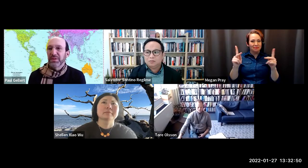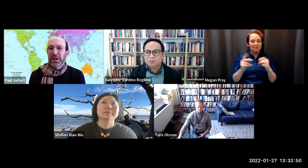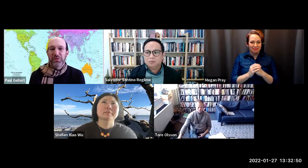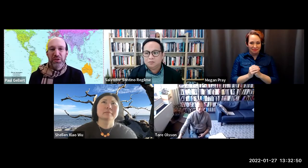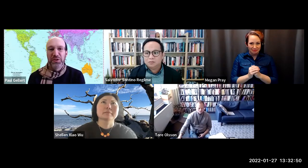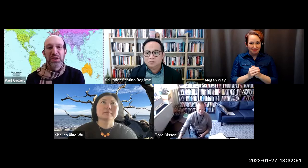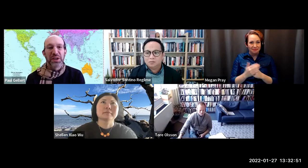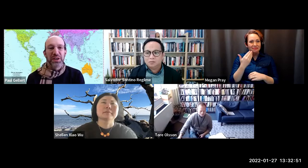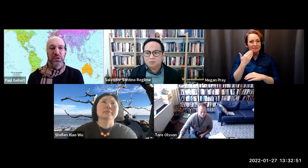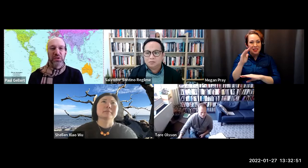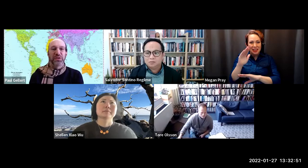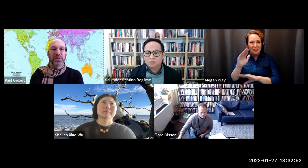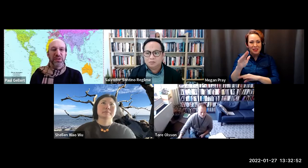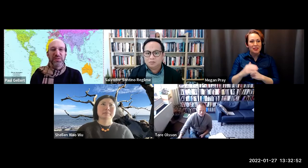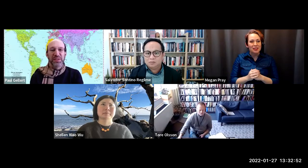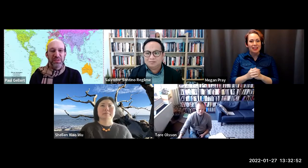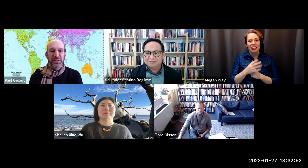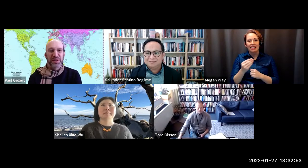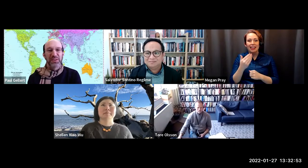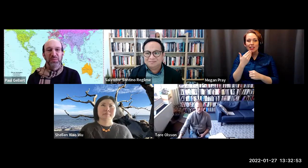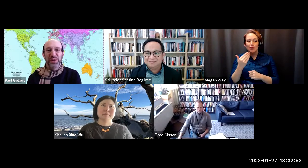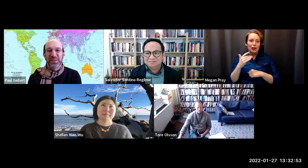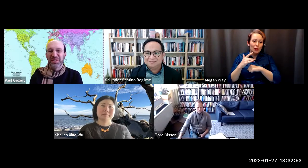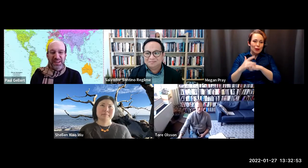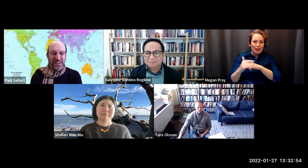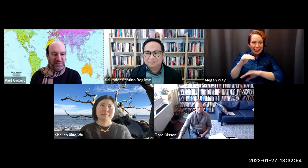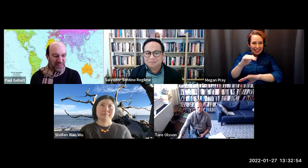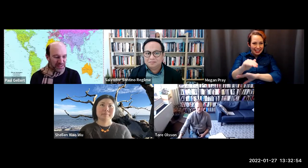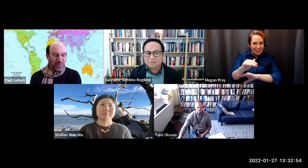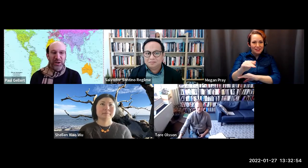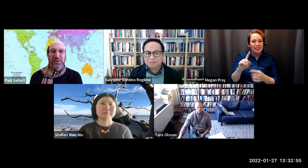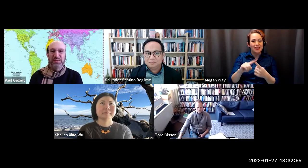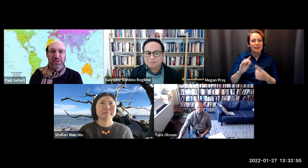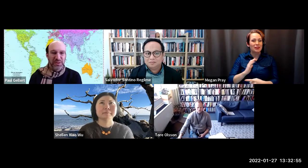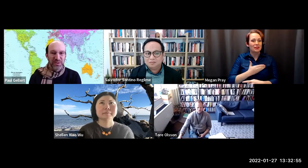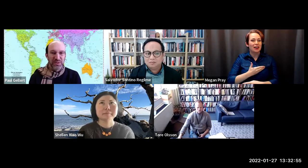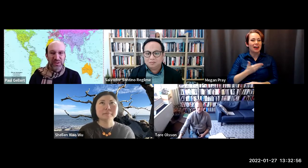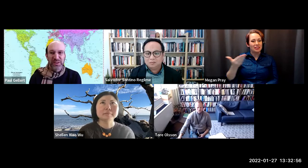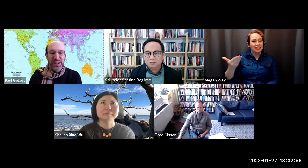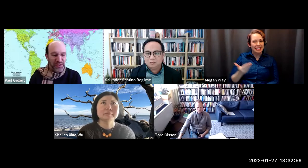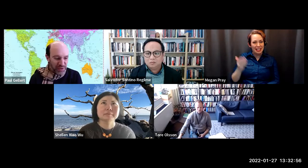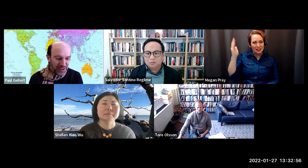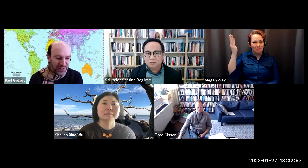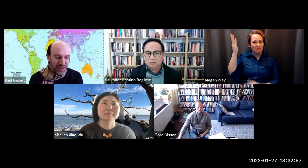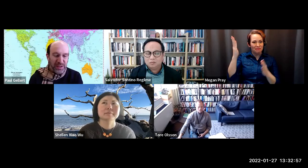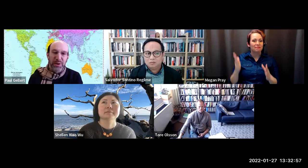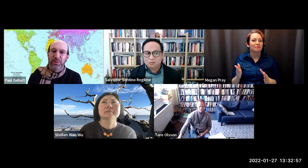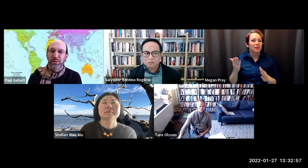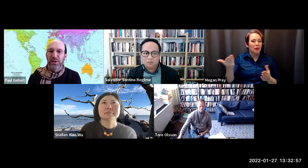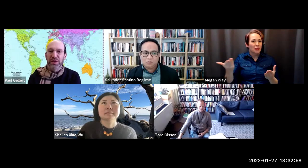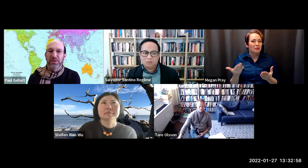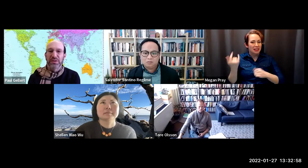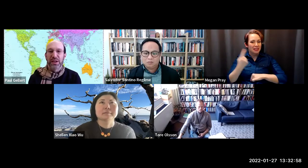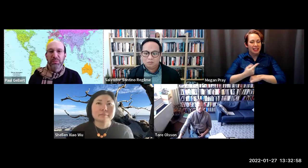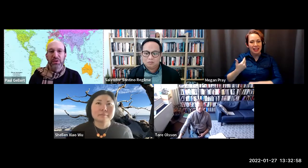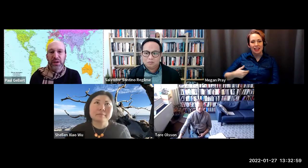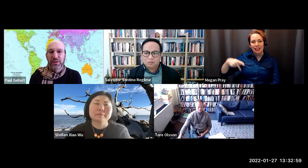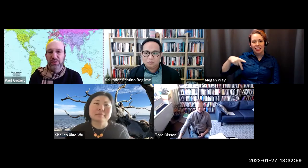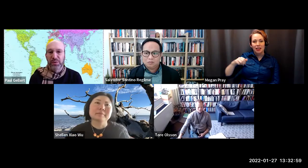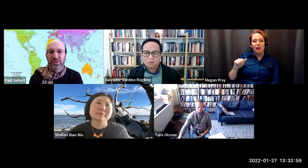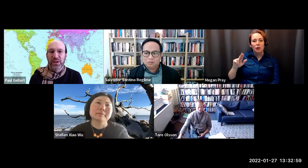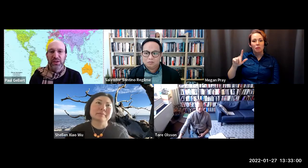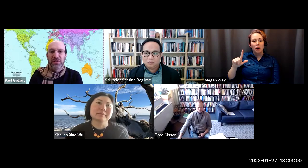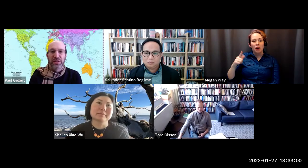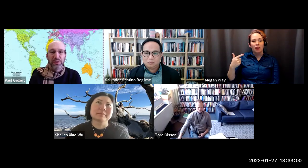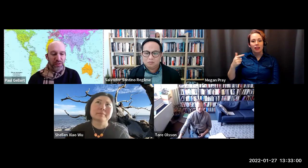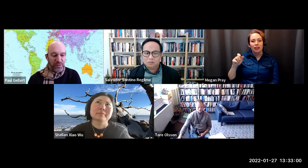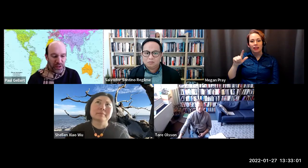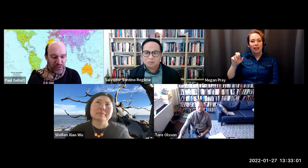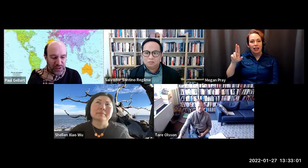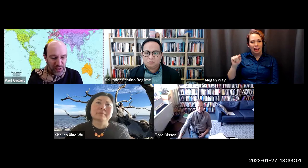Paul Gellert: Good afternoon and good early evening to our guest speaker, welcome to today's event, my name is Paul galleries and i'm the director of global studies at the University of Tennessee.